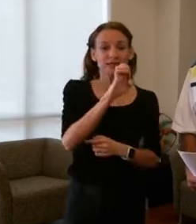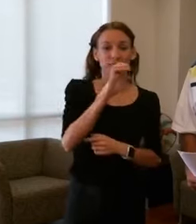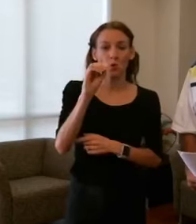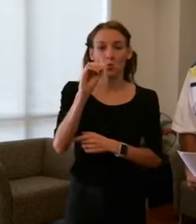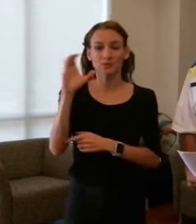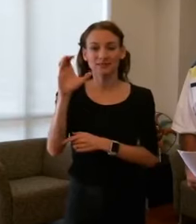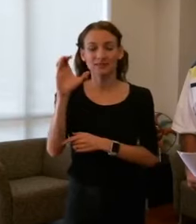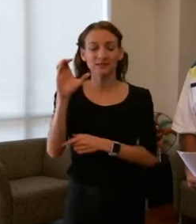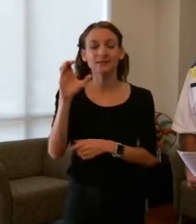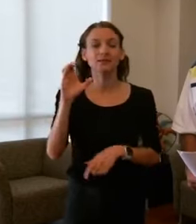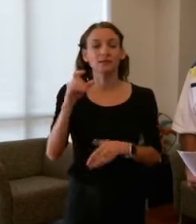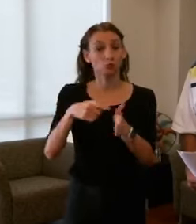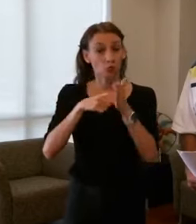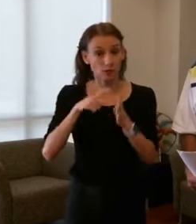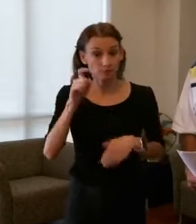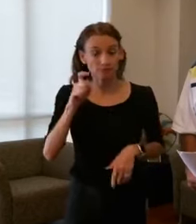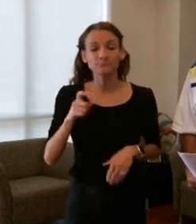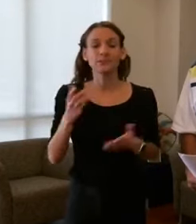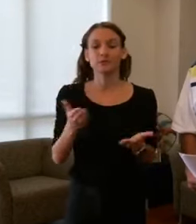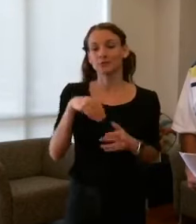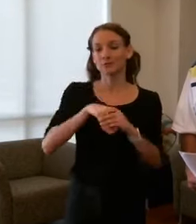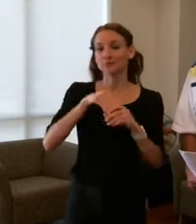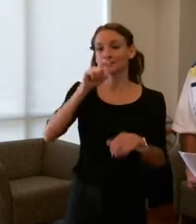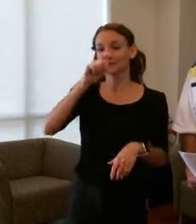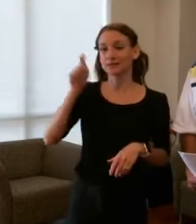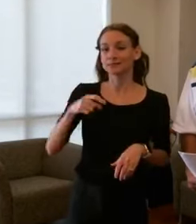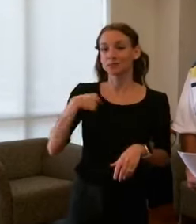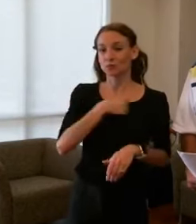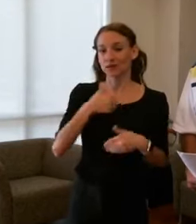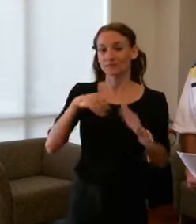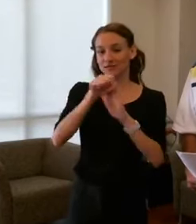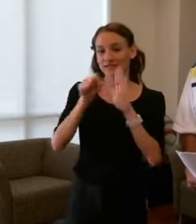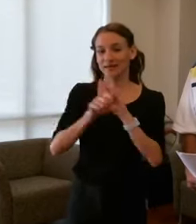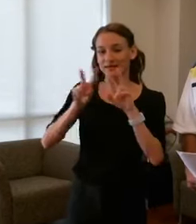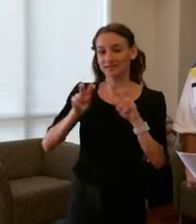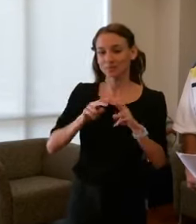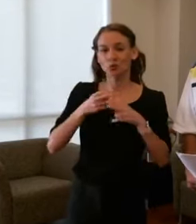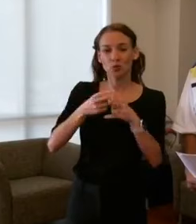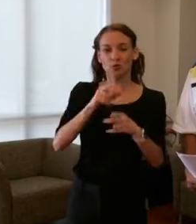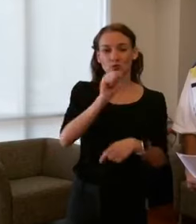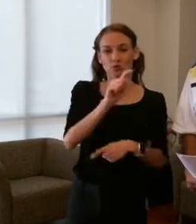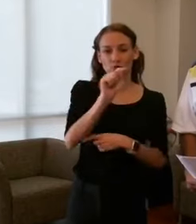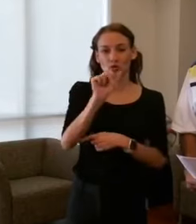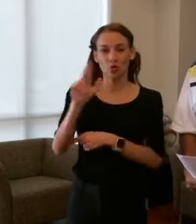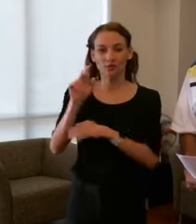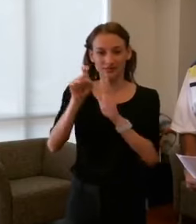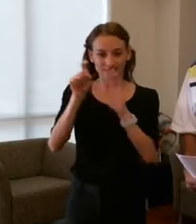As you may know, in Texas, we have our state assessment system that we call Star Testing.